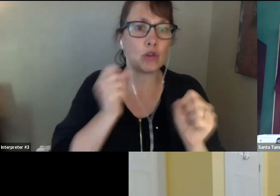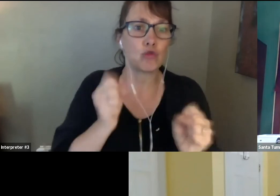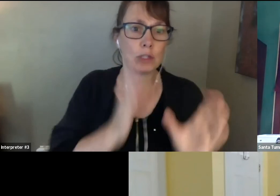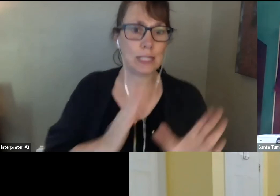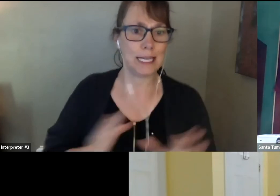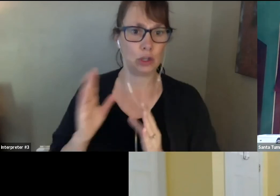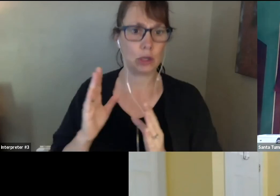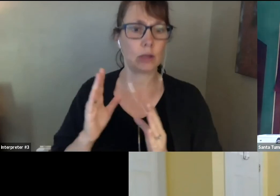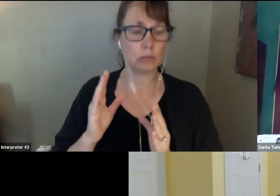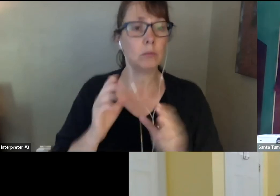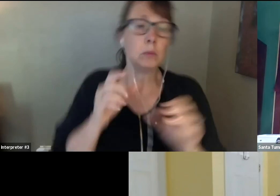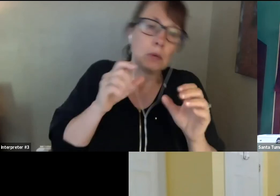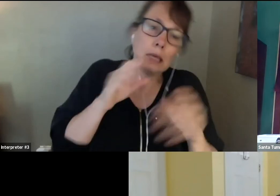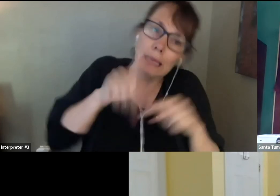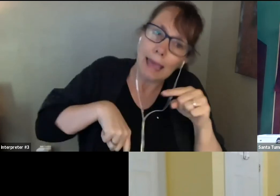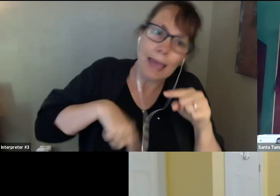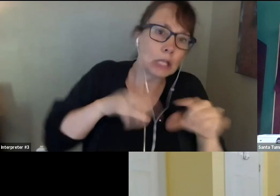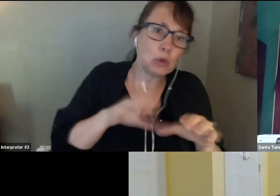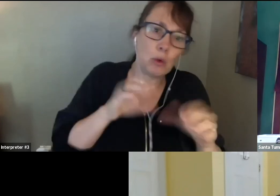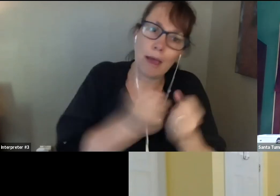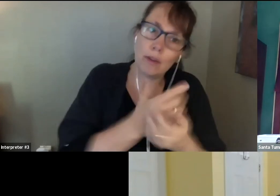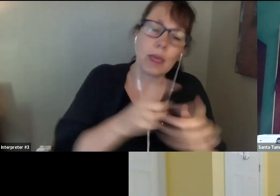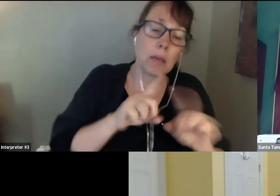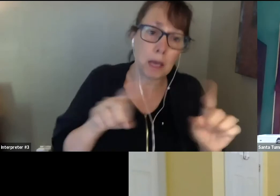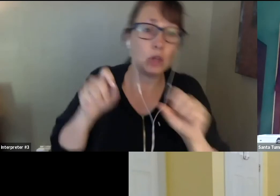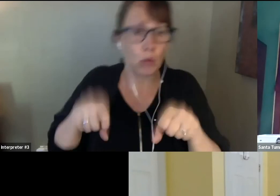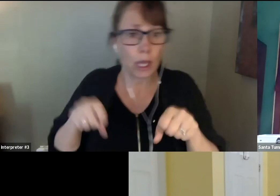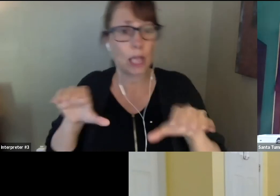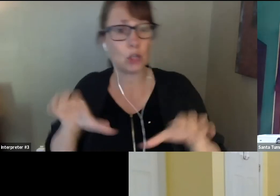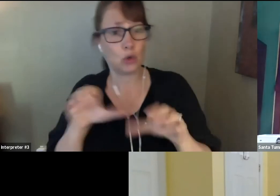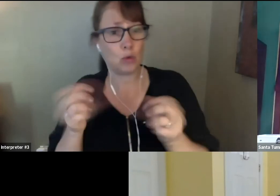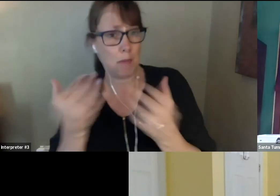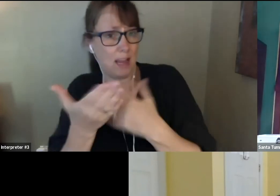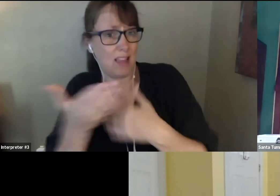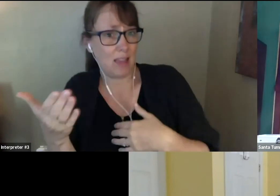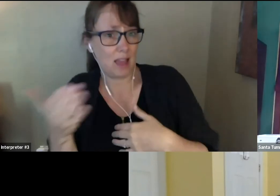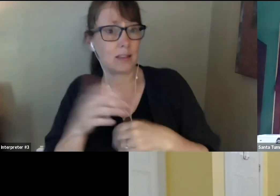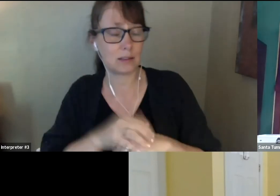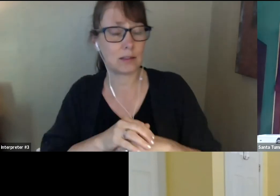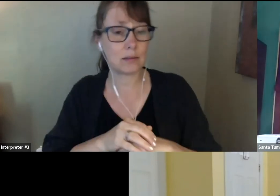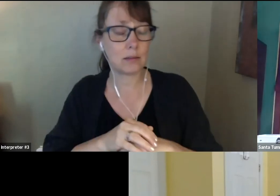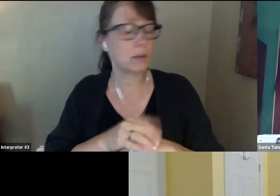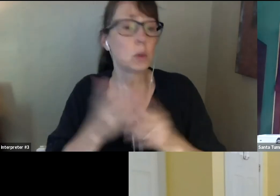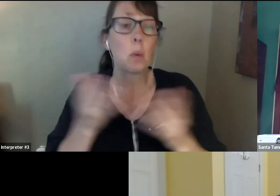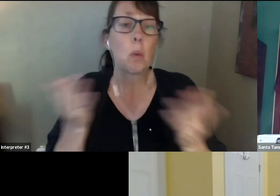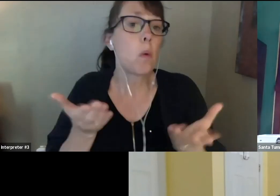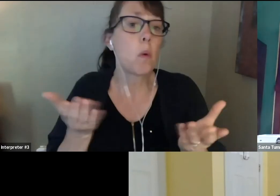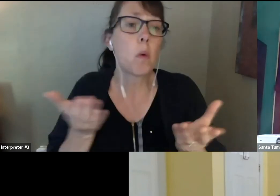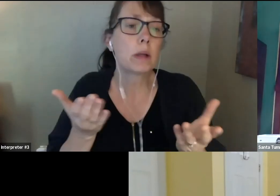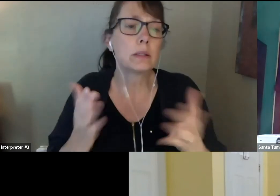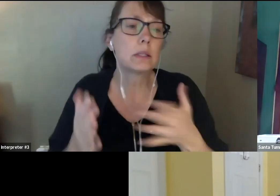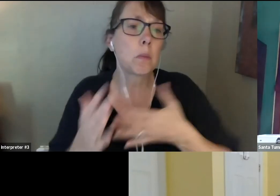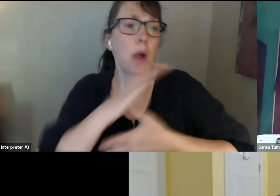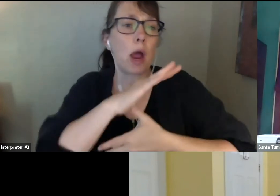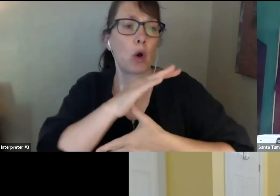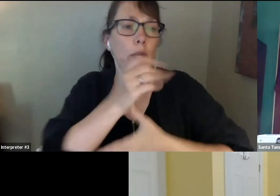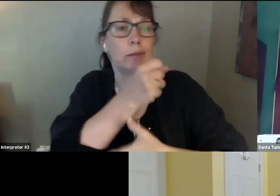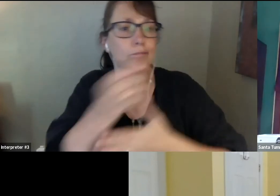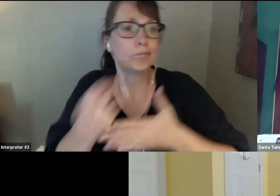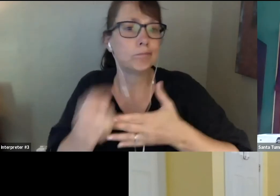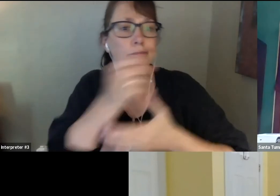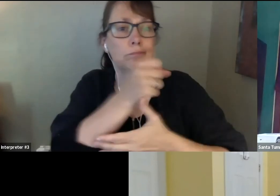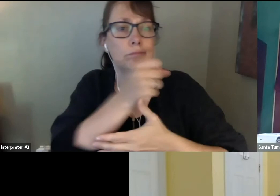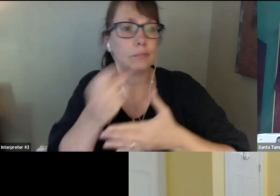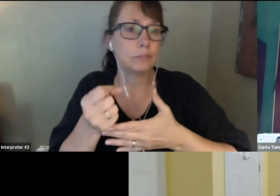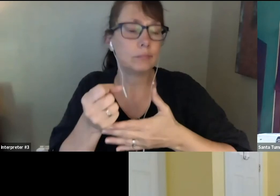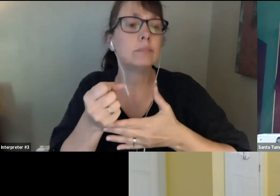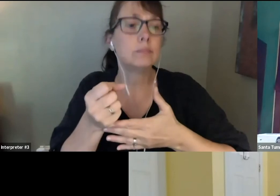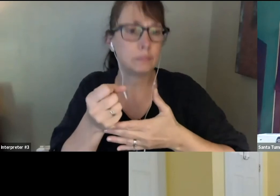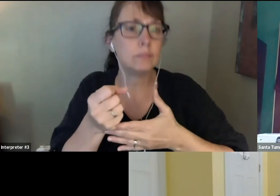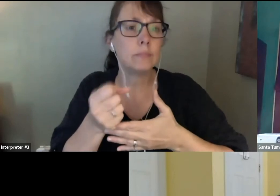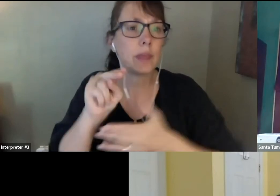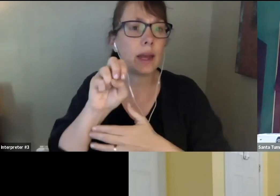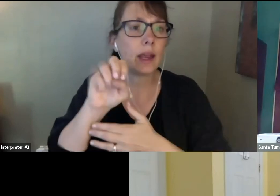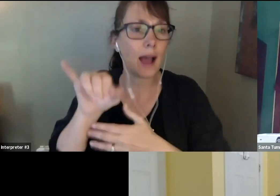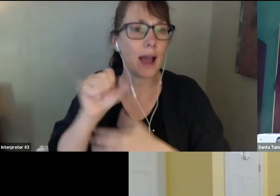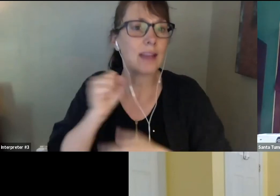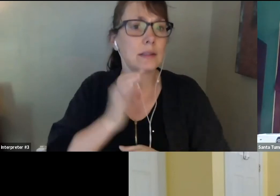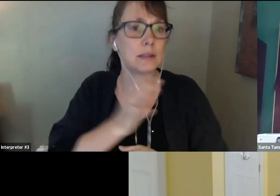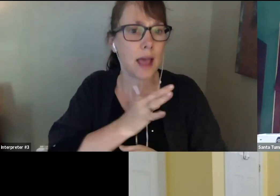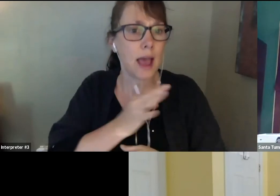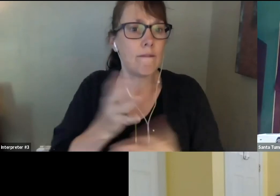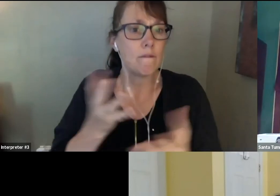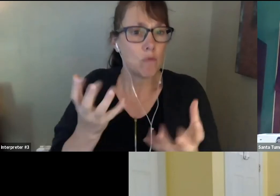do many things well. And what’s the prioritization that the NEI staff would want from the committees